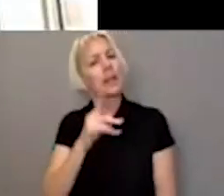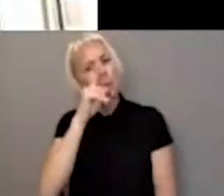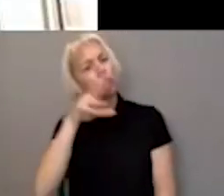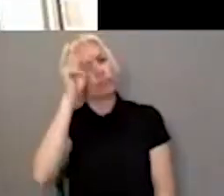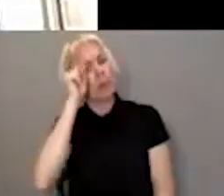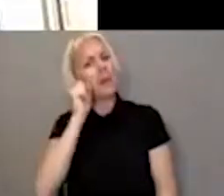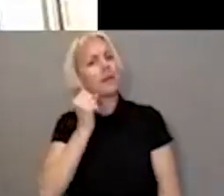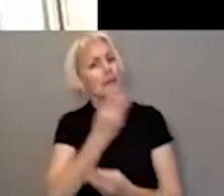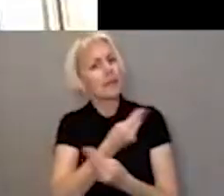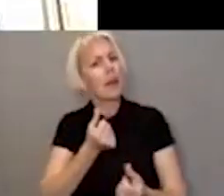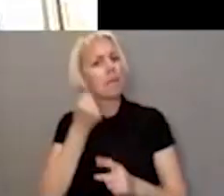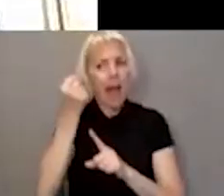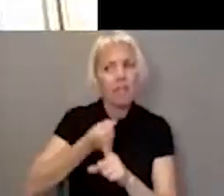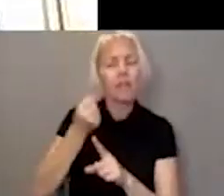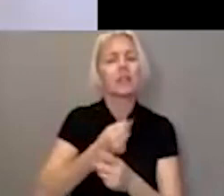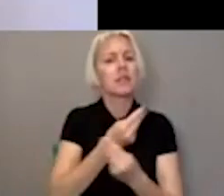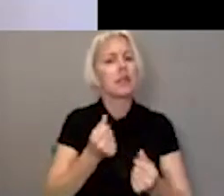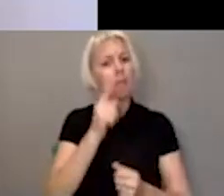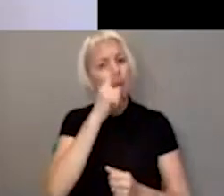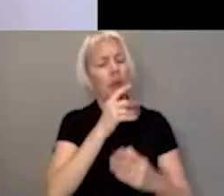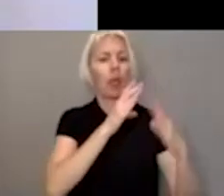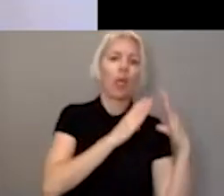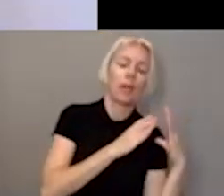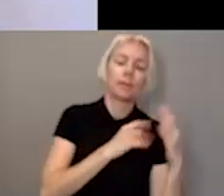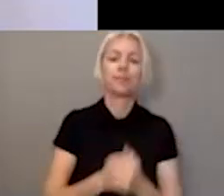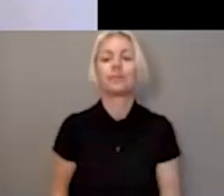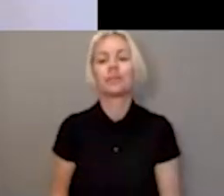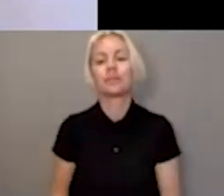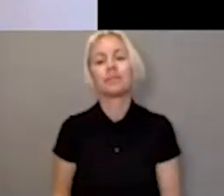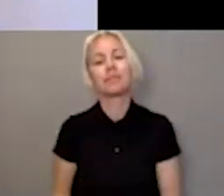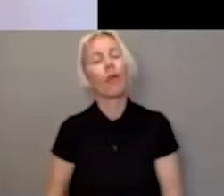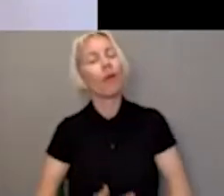Lil, Nas, really so great to have both of you on this panel discussion. I really appreciate